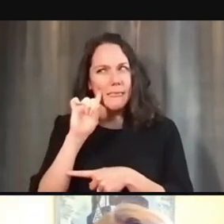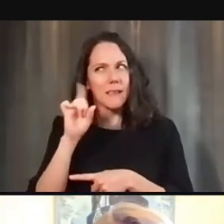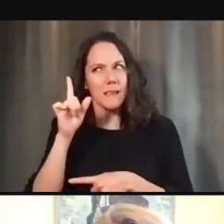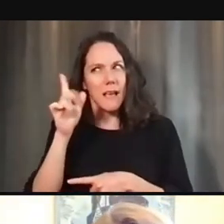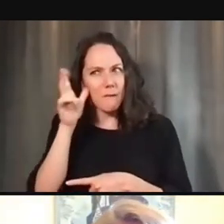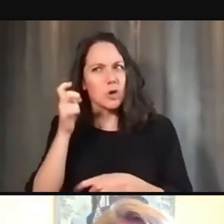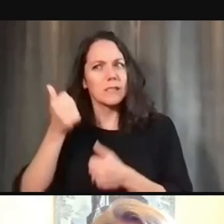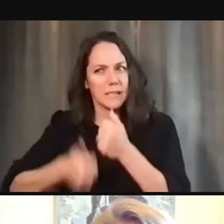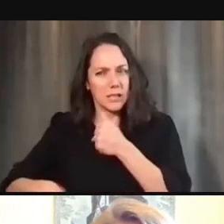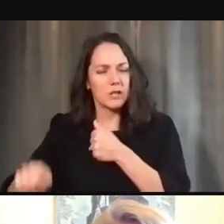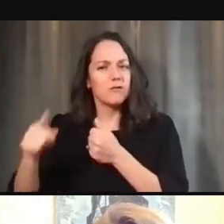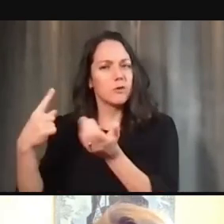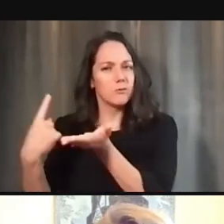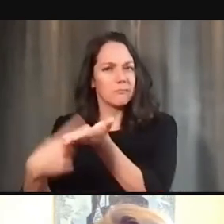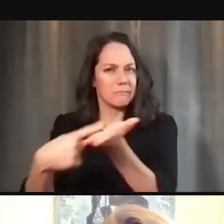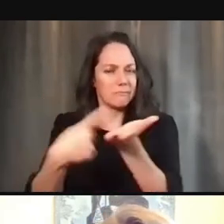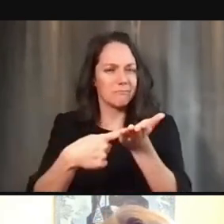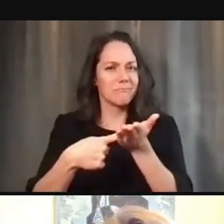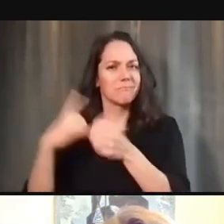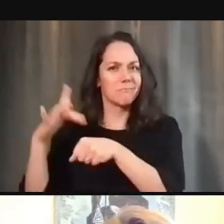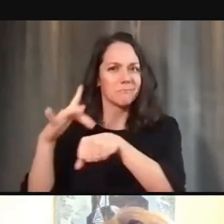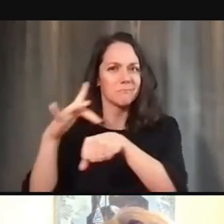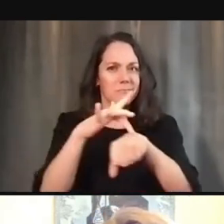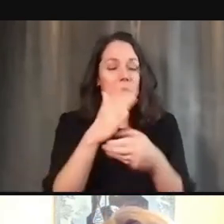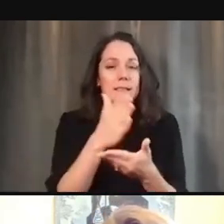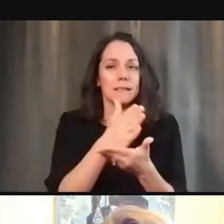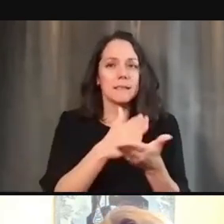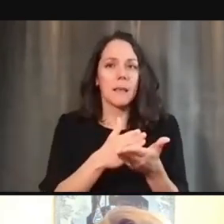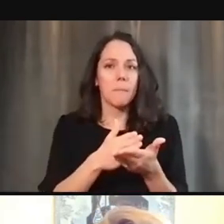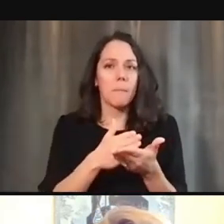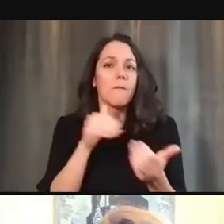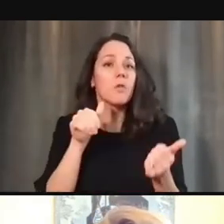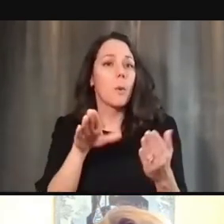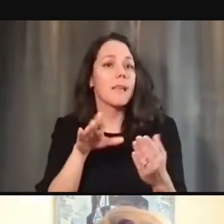sort of some of the ways in which you're measuring success or impact.